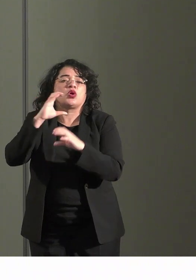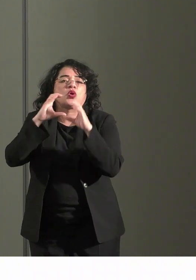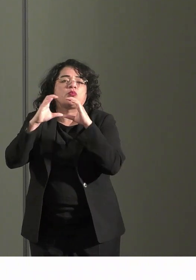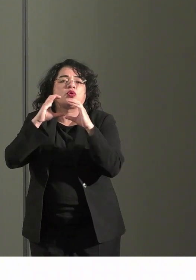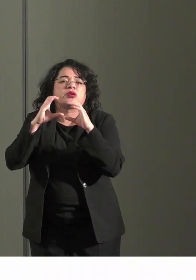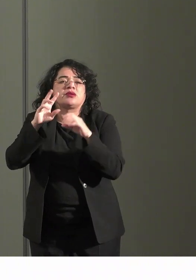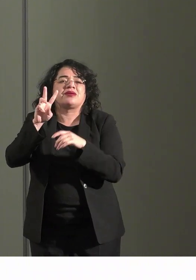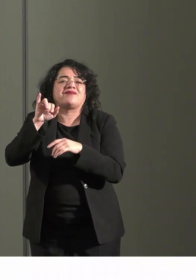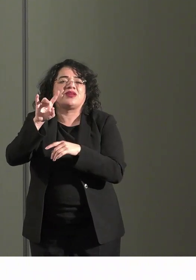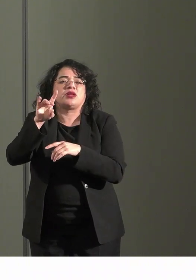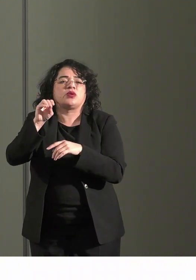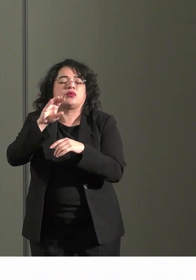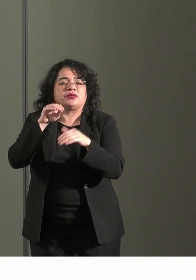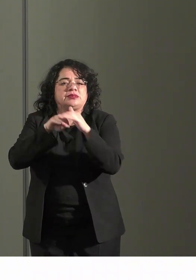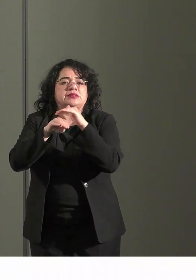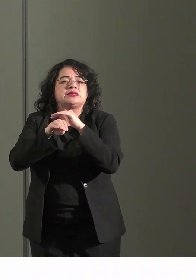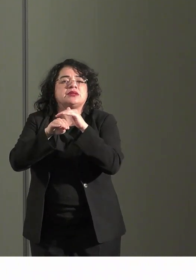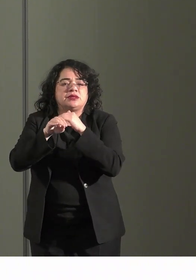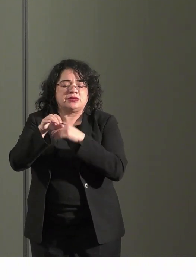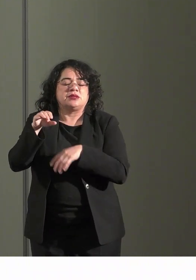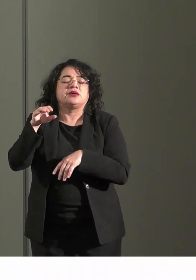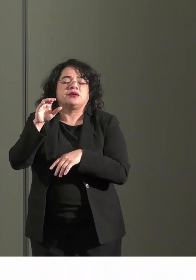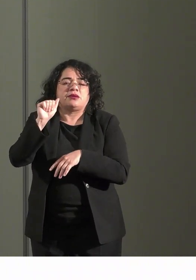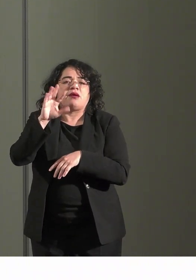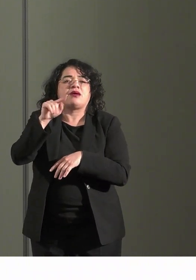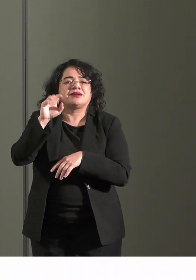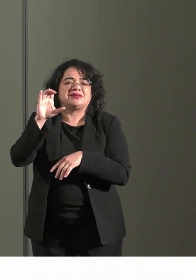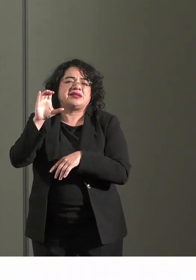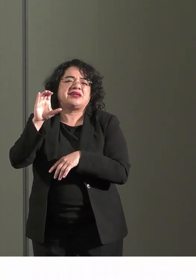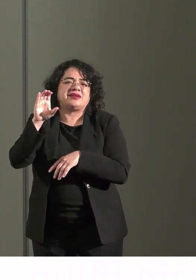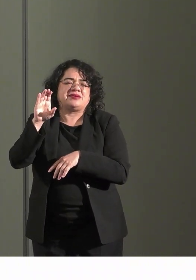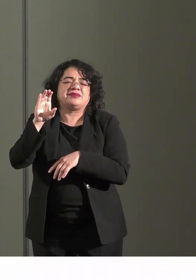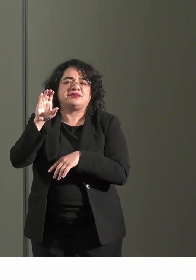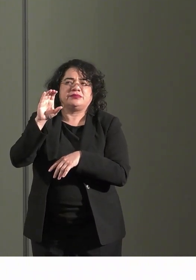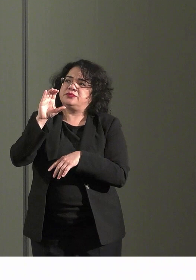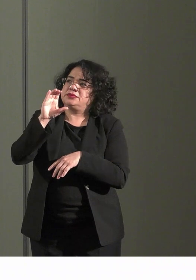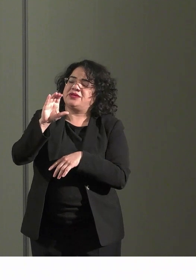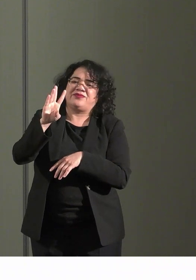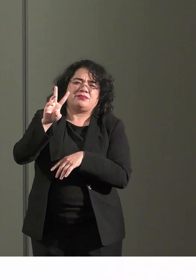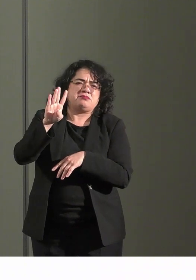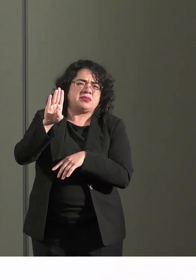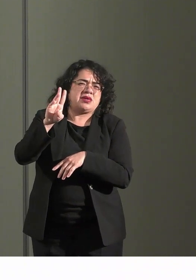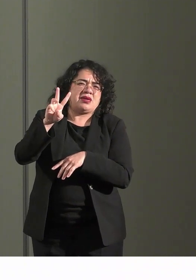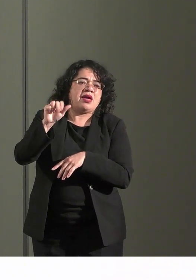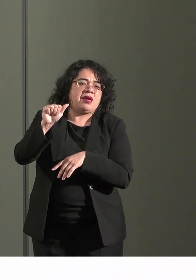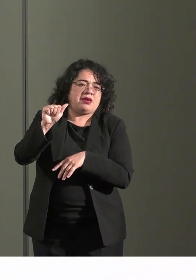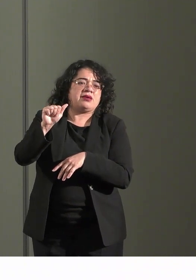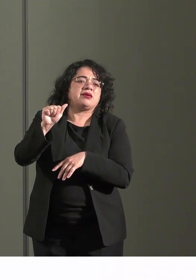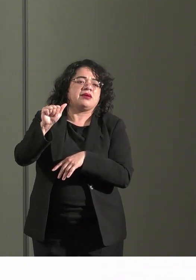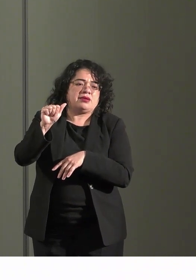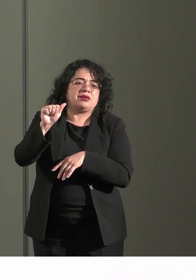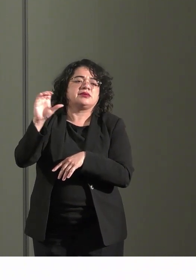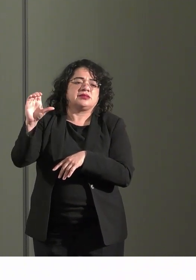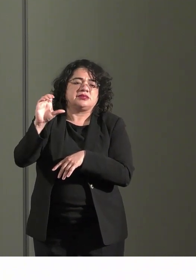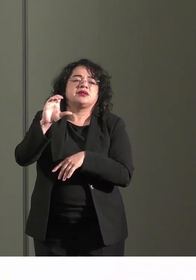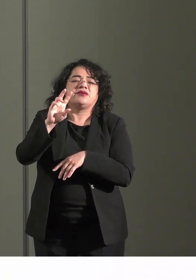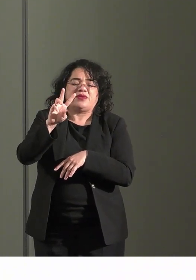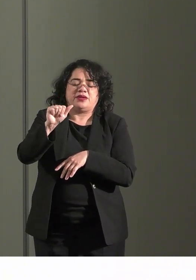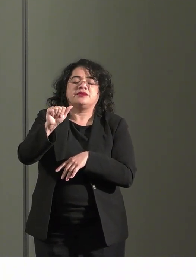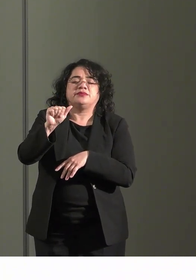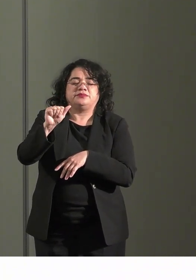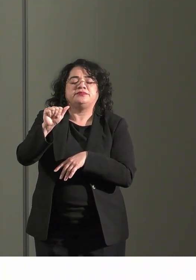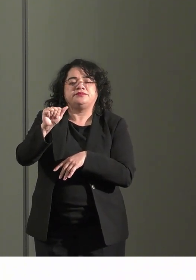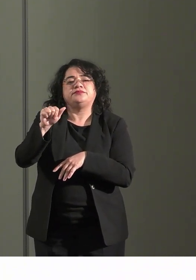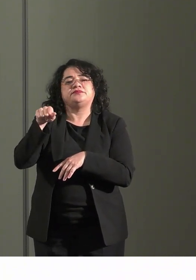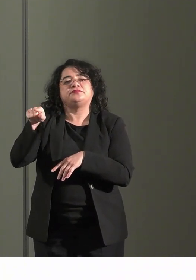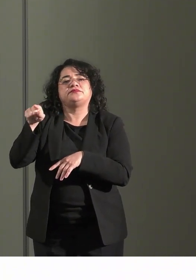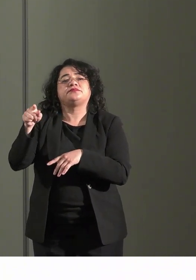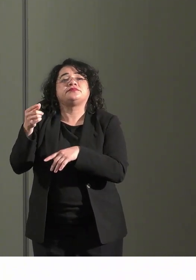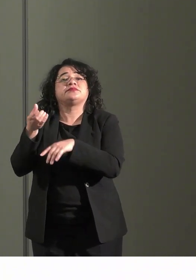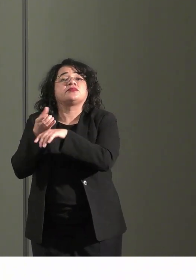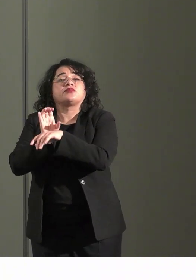video act and I don't remember the act number. That law is enforced by the federal communication